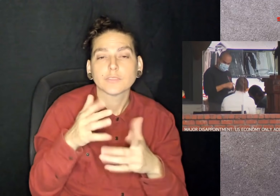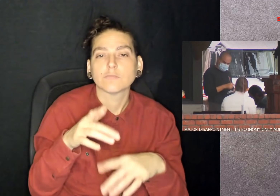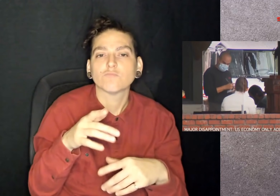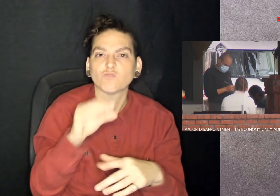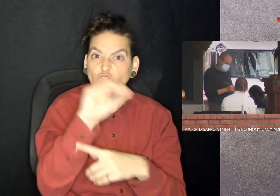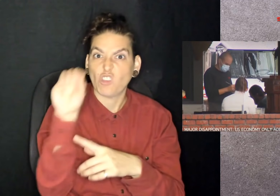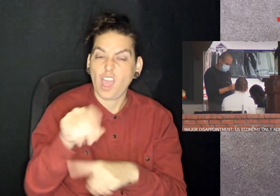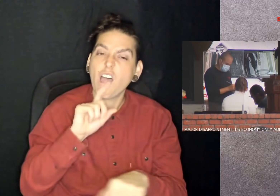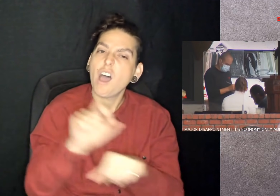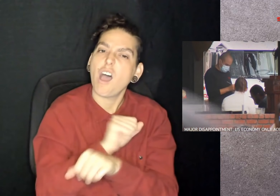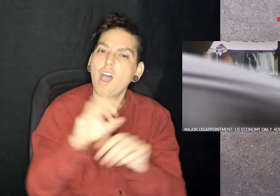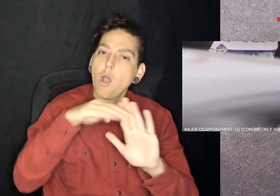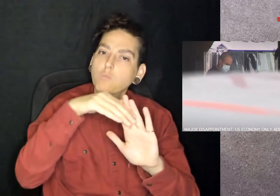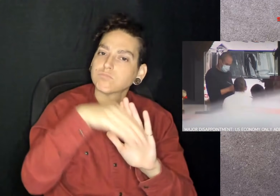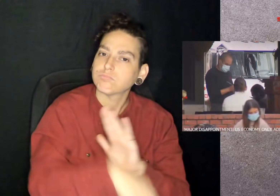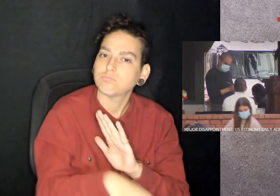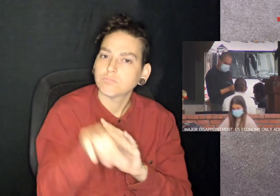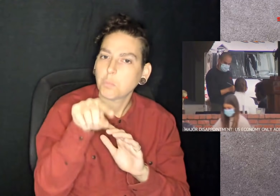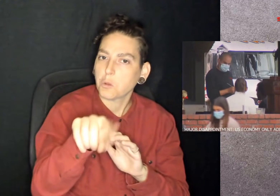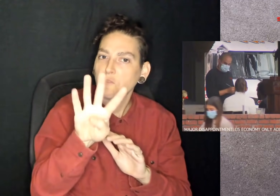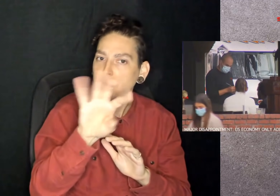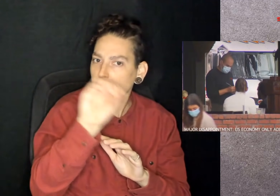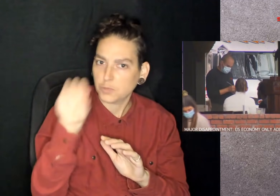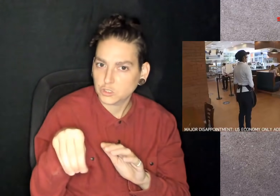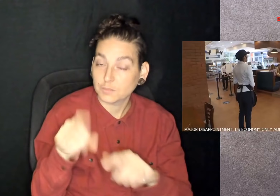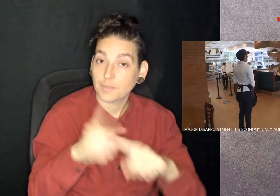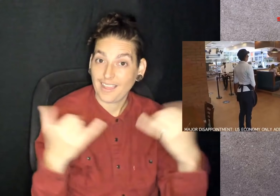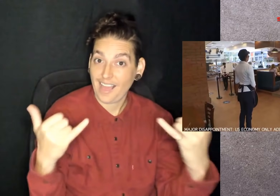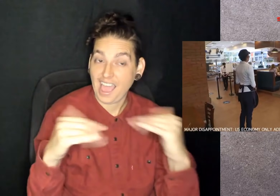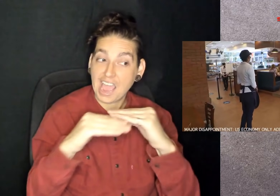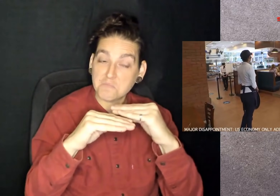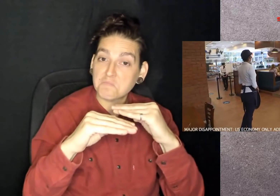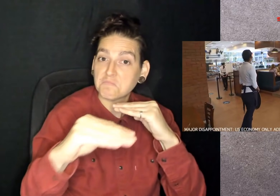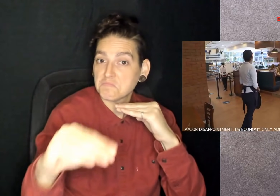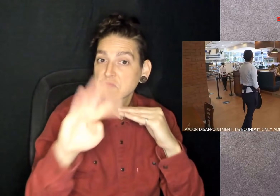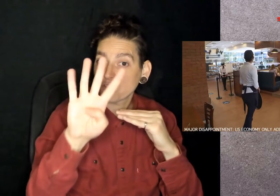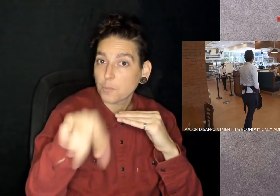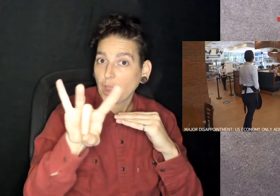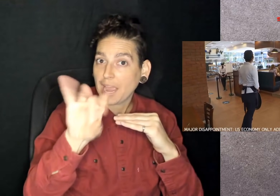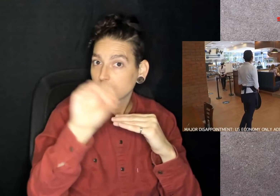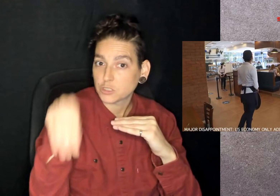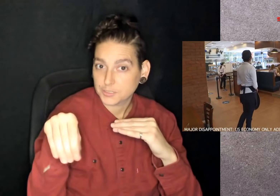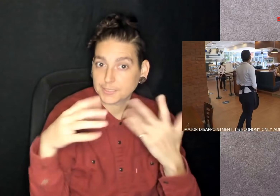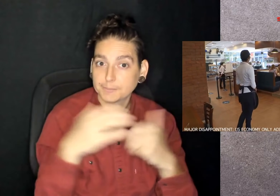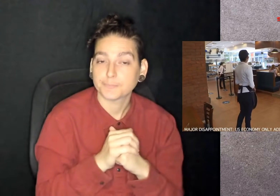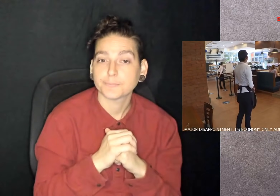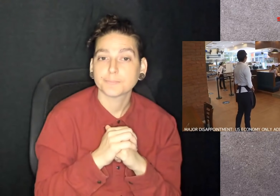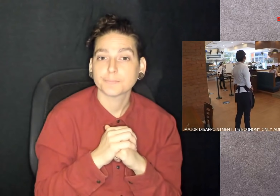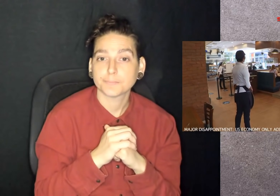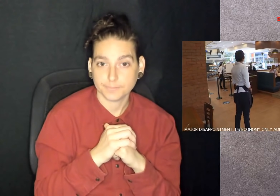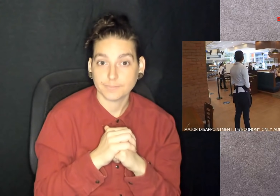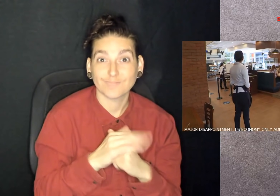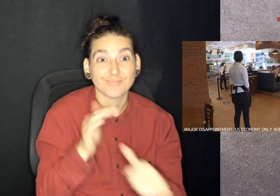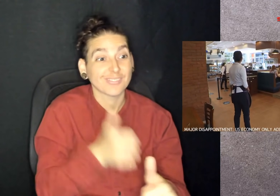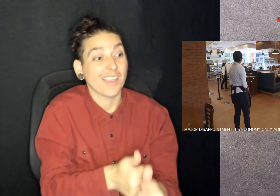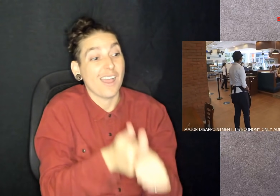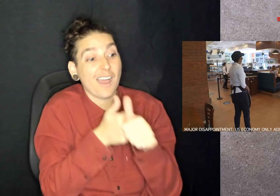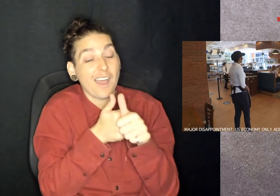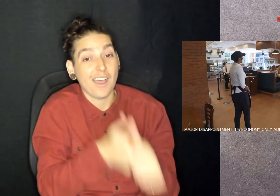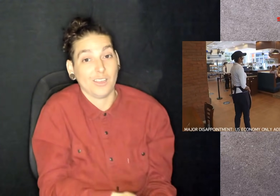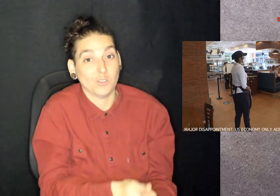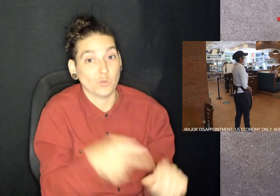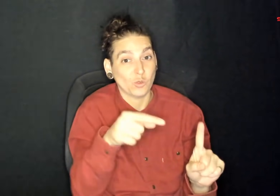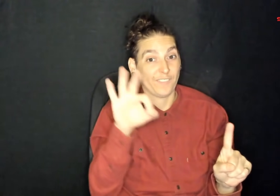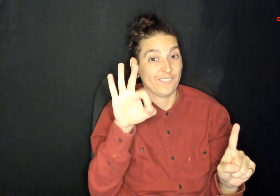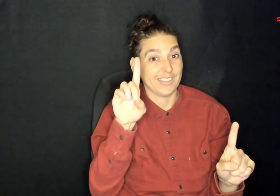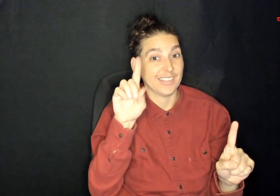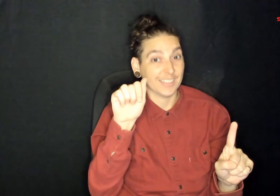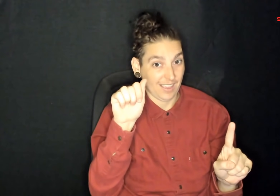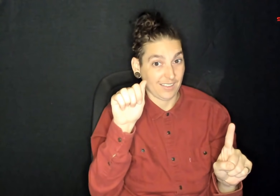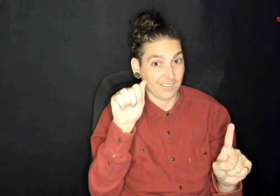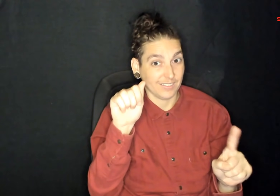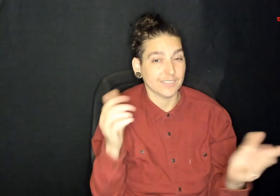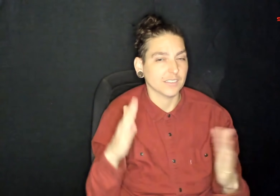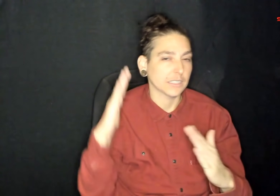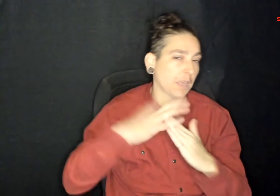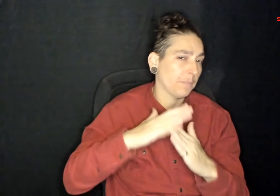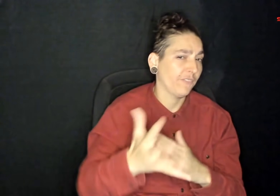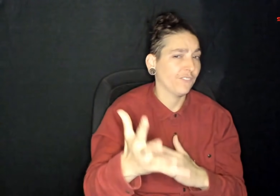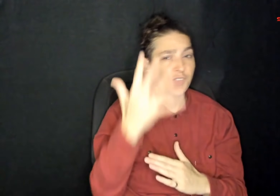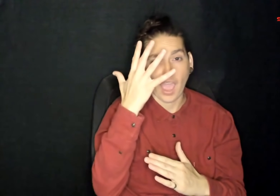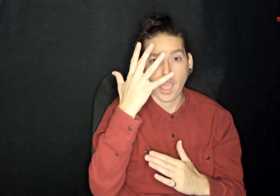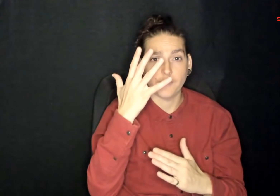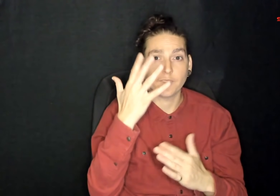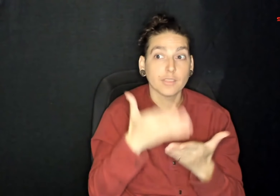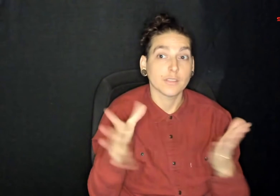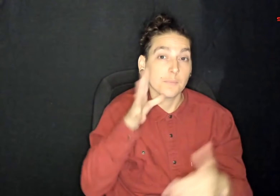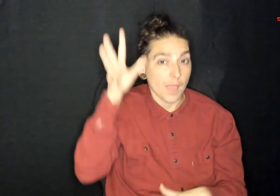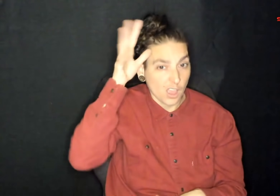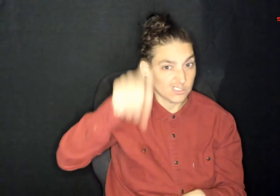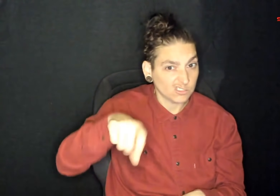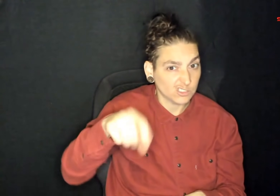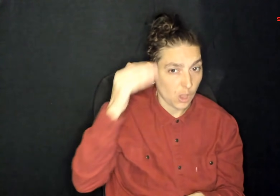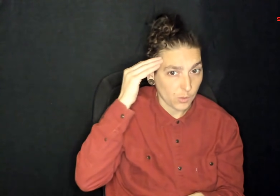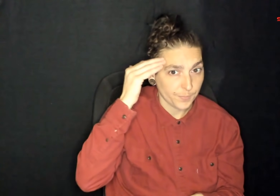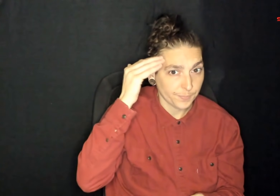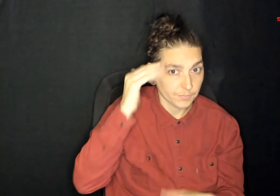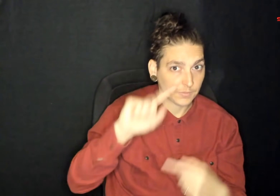the unemployment rate dropped .4% and now sits at 4.8% according to the FDA here are